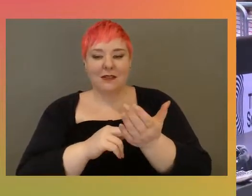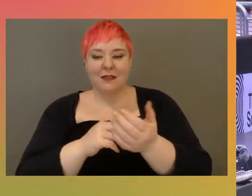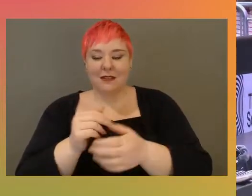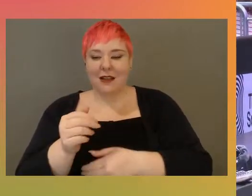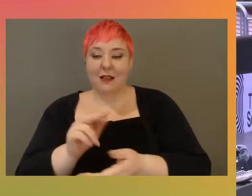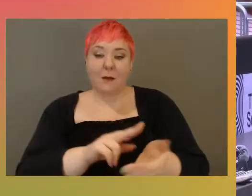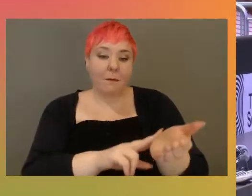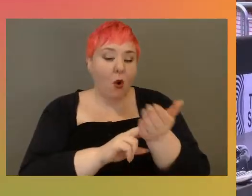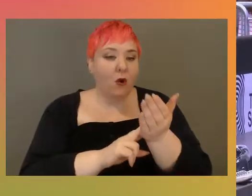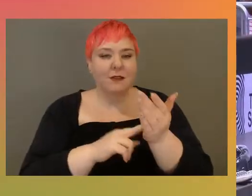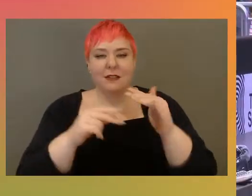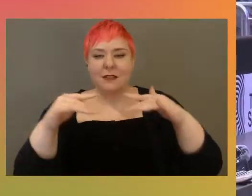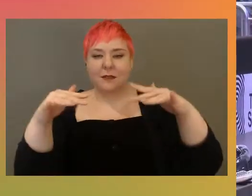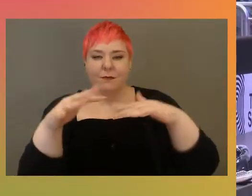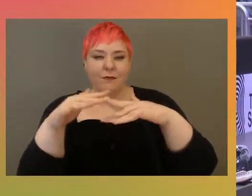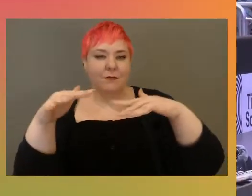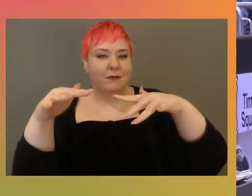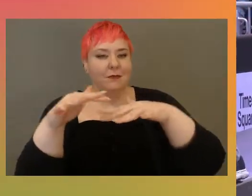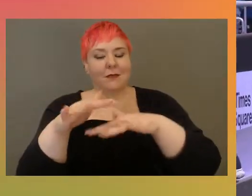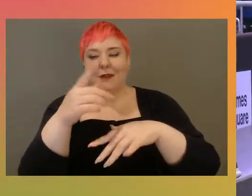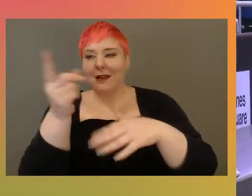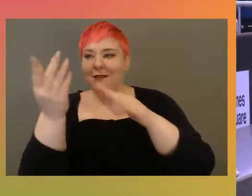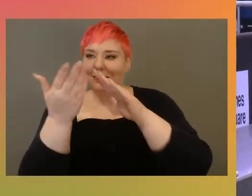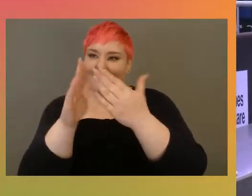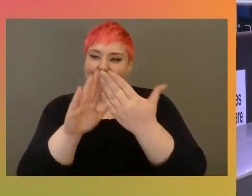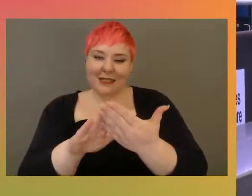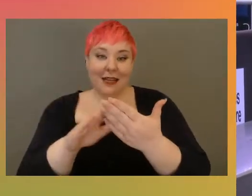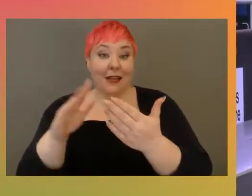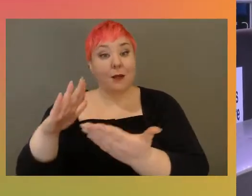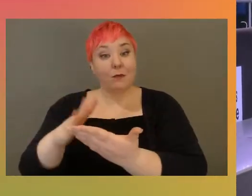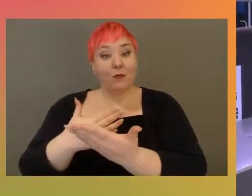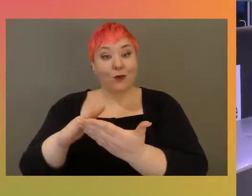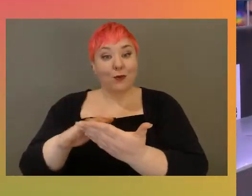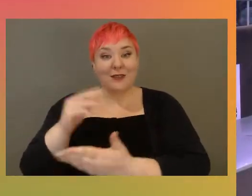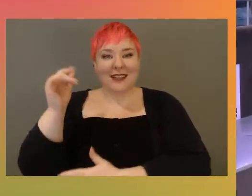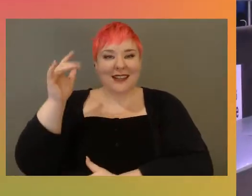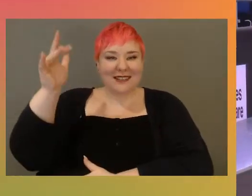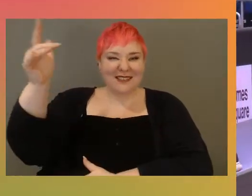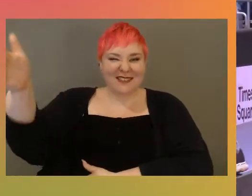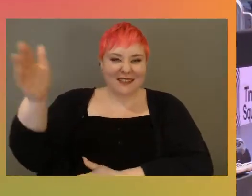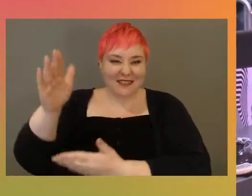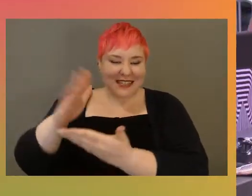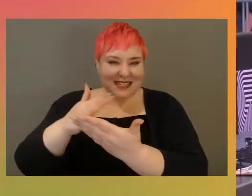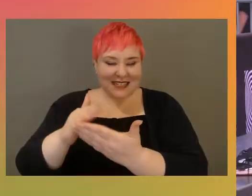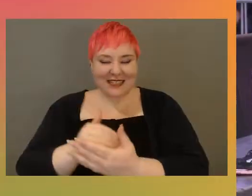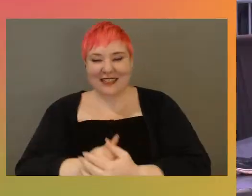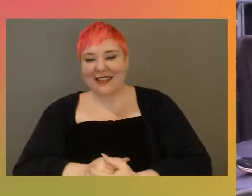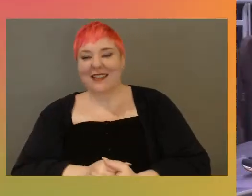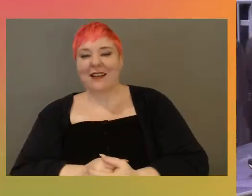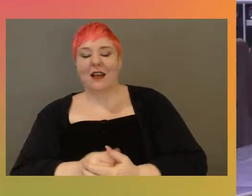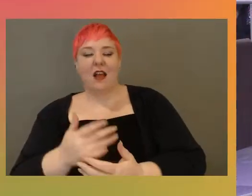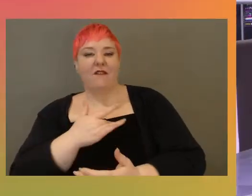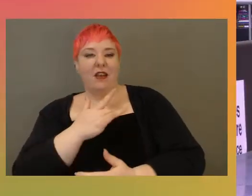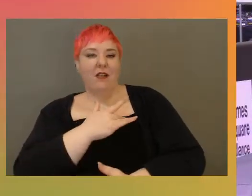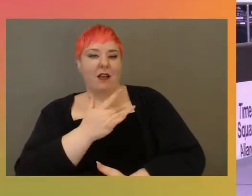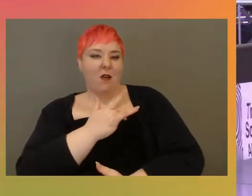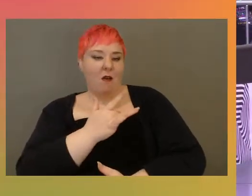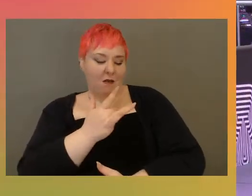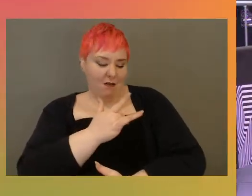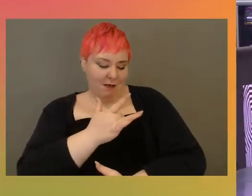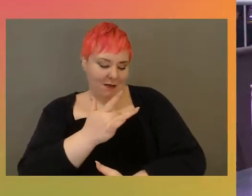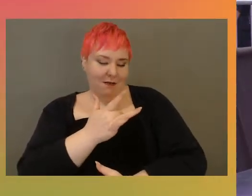FEEL THE PULSE.